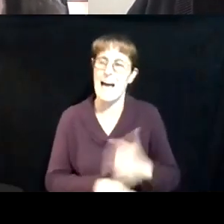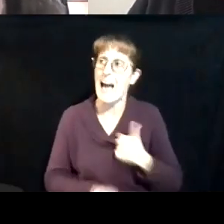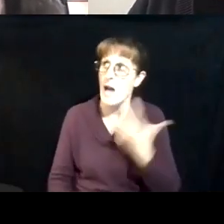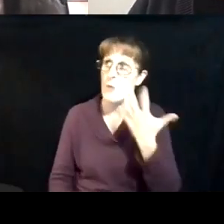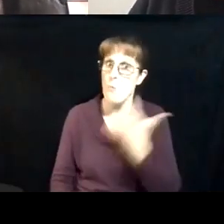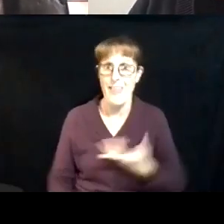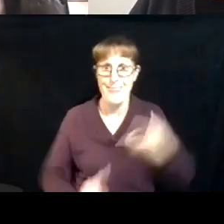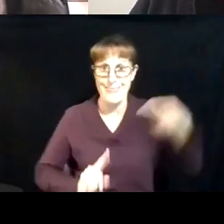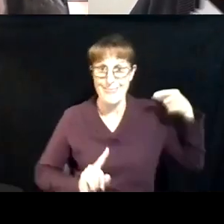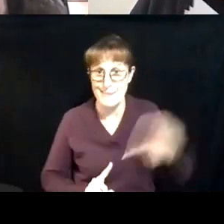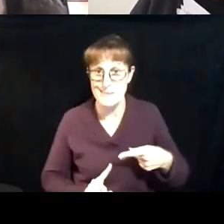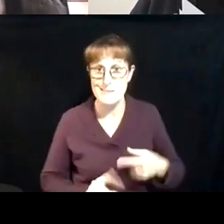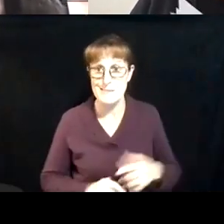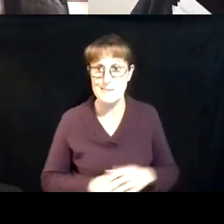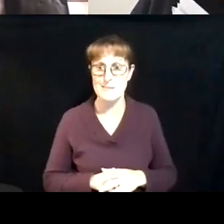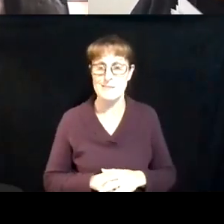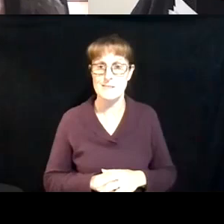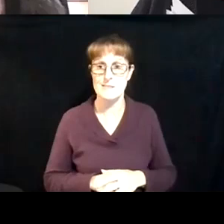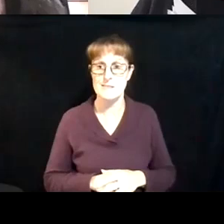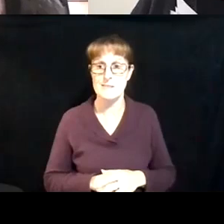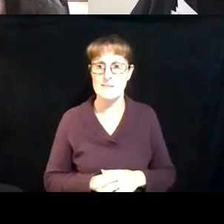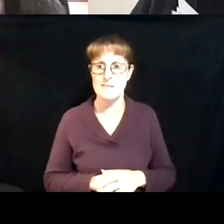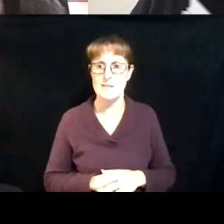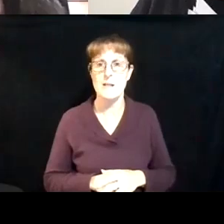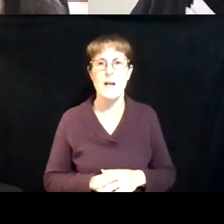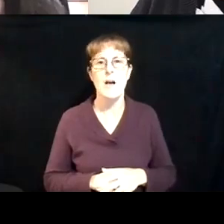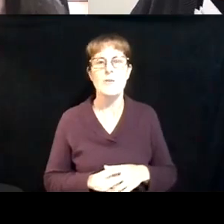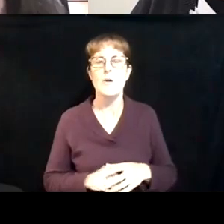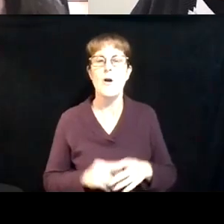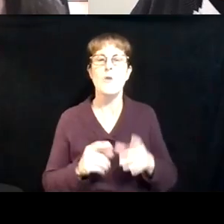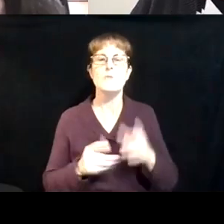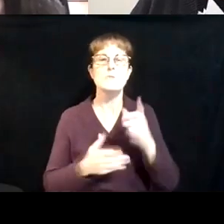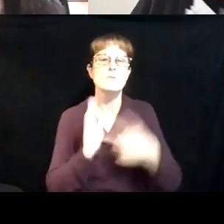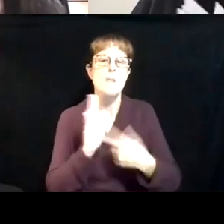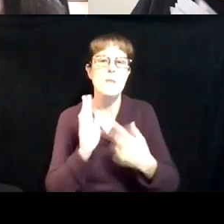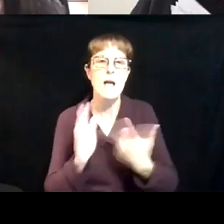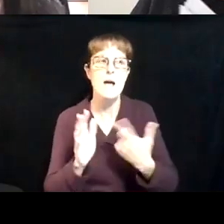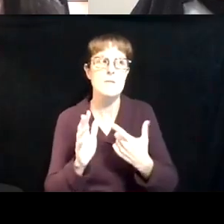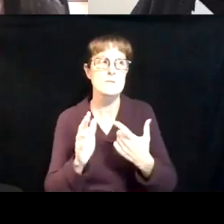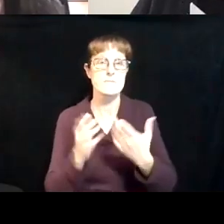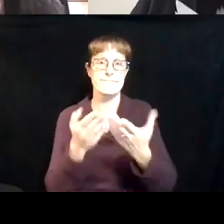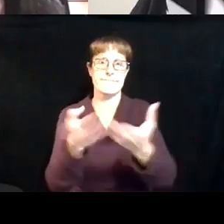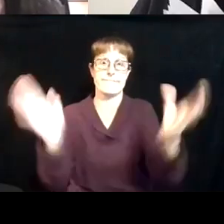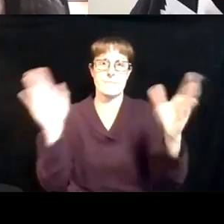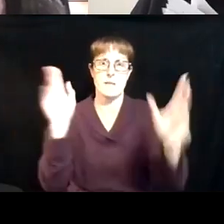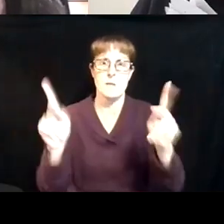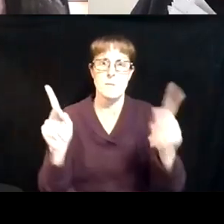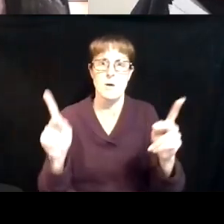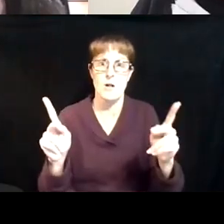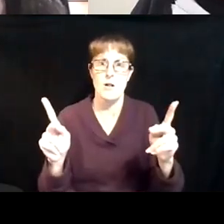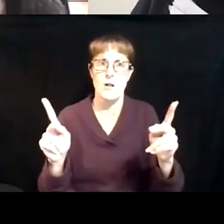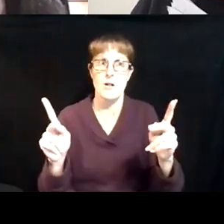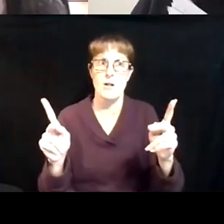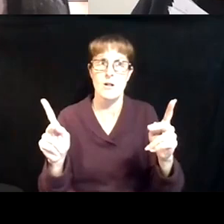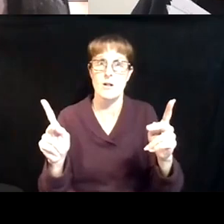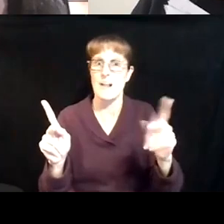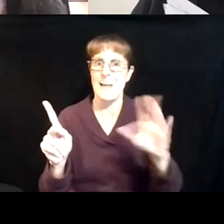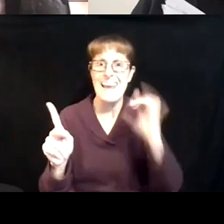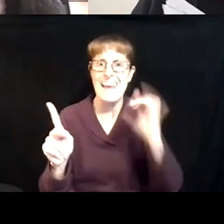should I become in this position, I don't want somebody else to make these decisions for me. I can tell you this is what I want and I can tell you why.